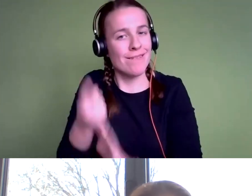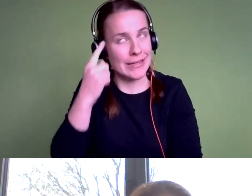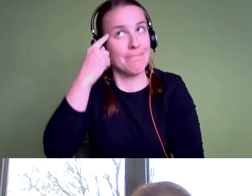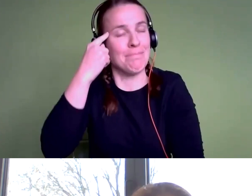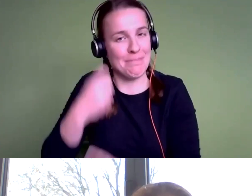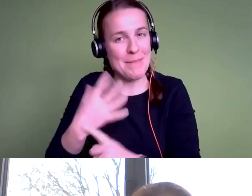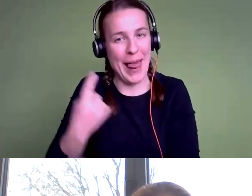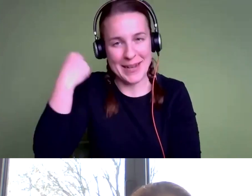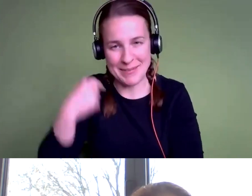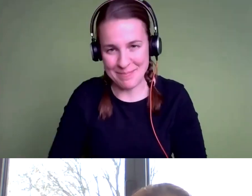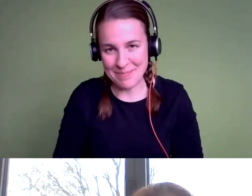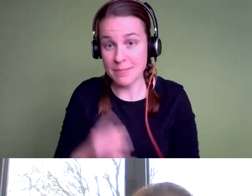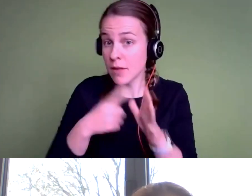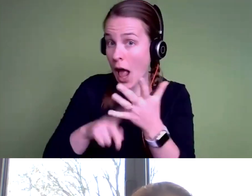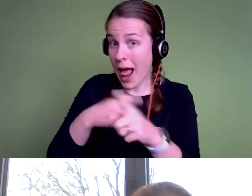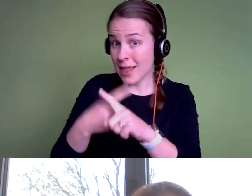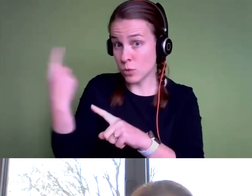pretty cold. And I have got a money